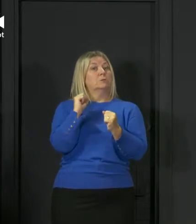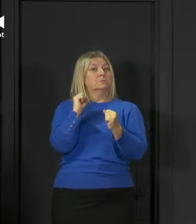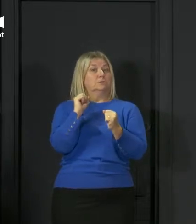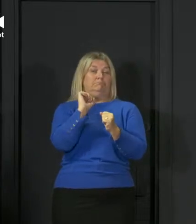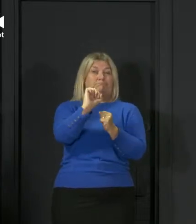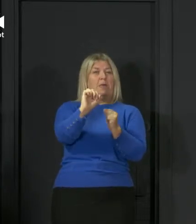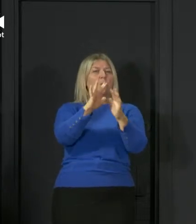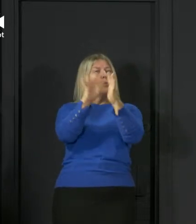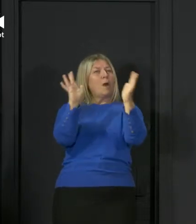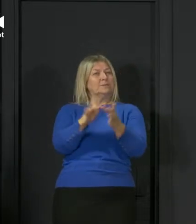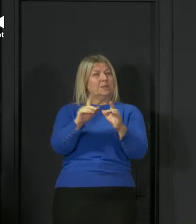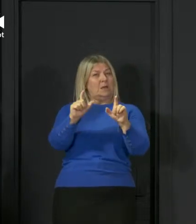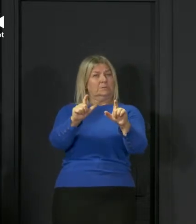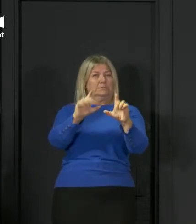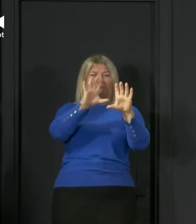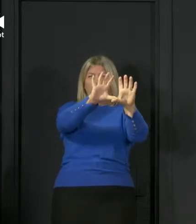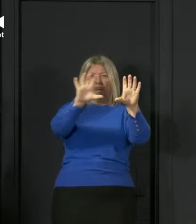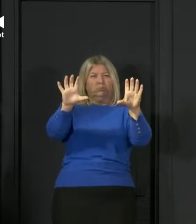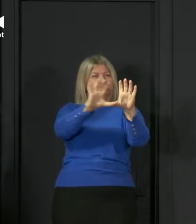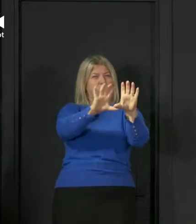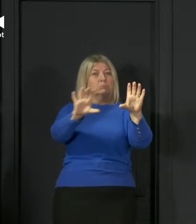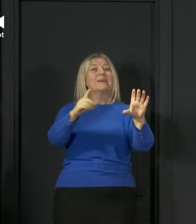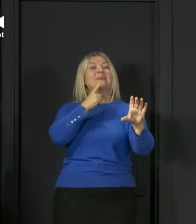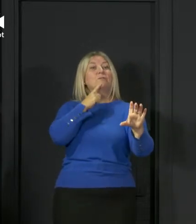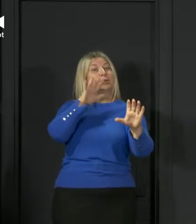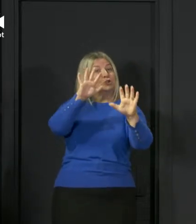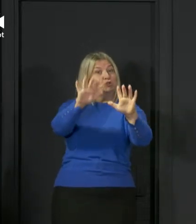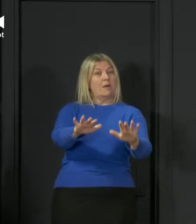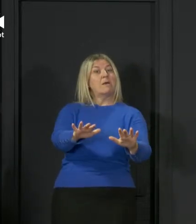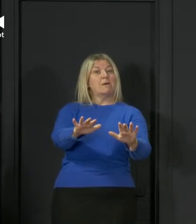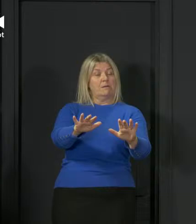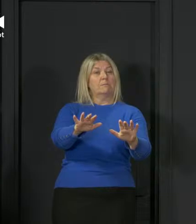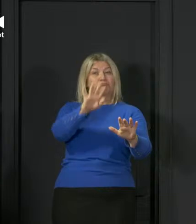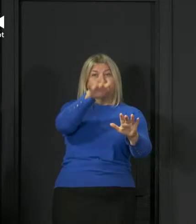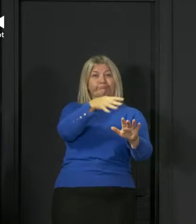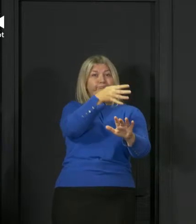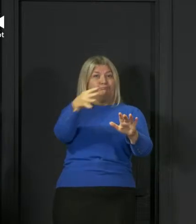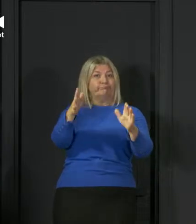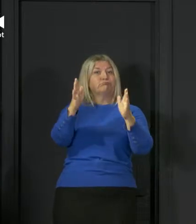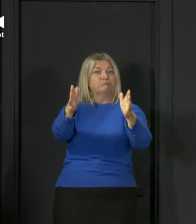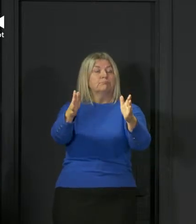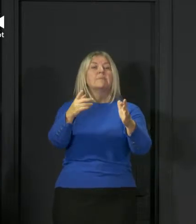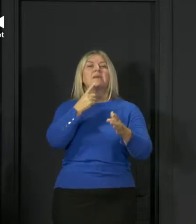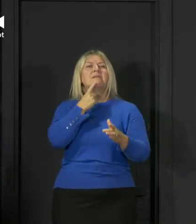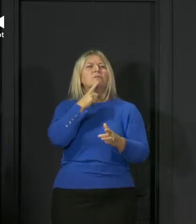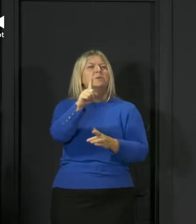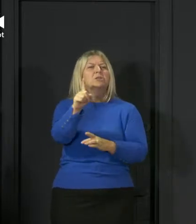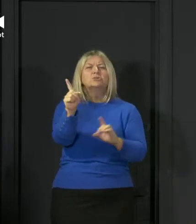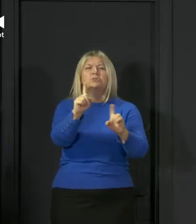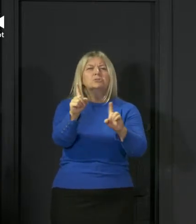dashboard that is published on its website. And it now provides additional COVID information,